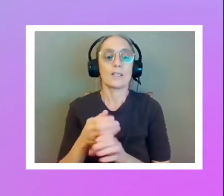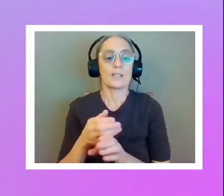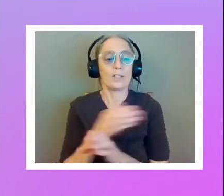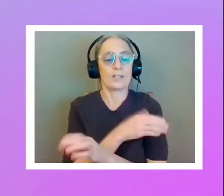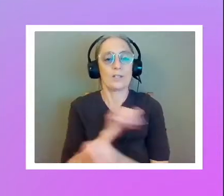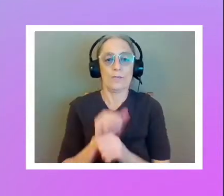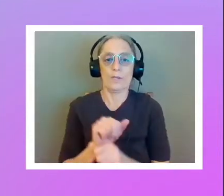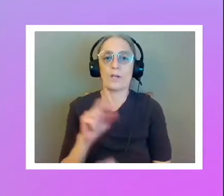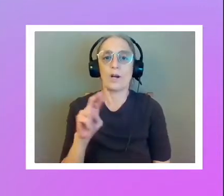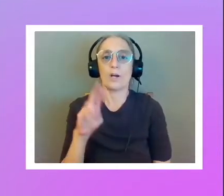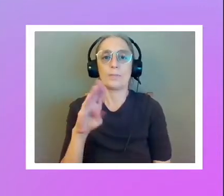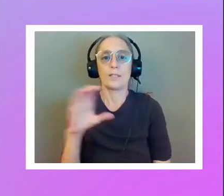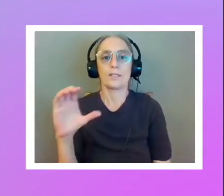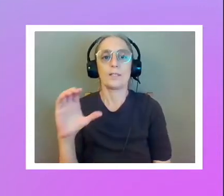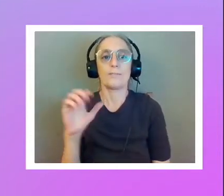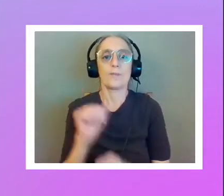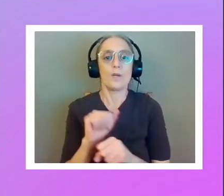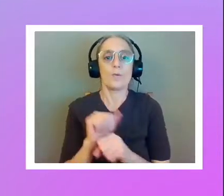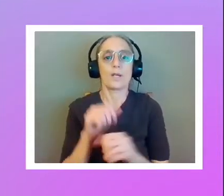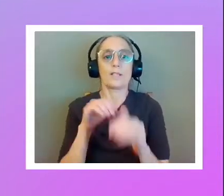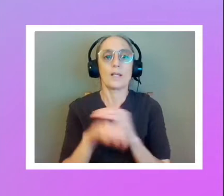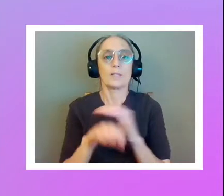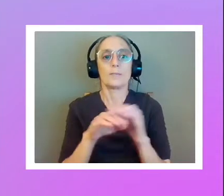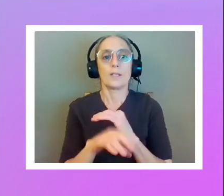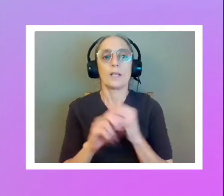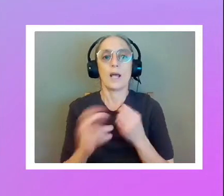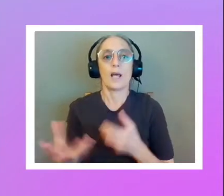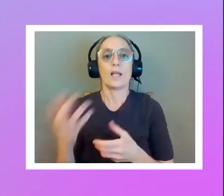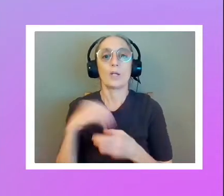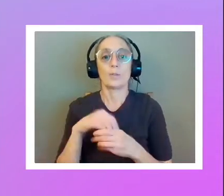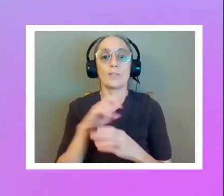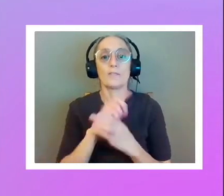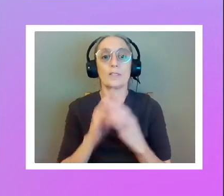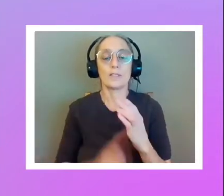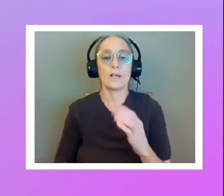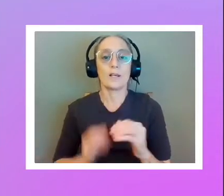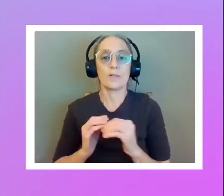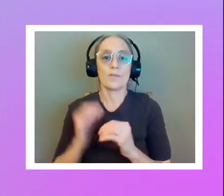in accessibility and inclusive design for over 12 years now.